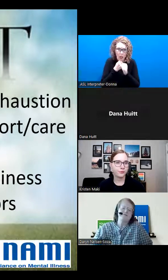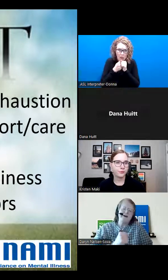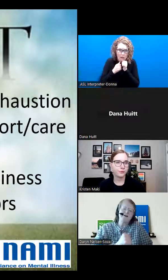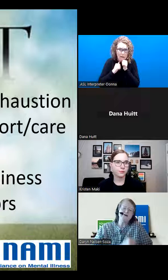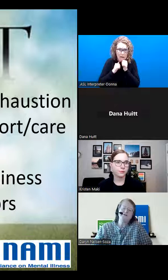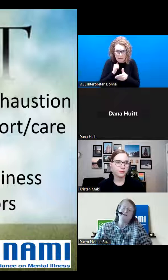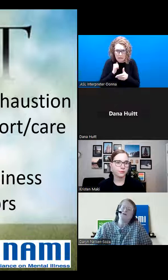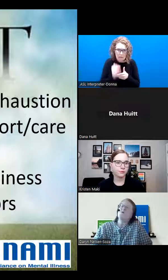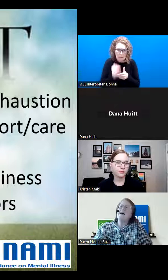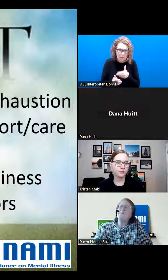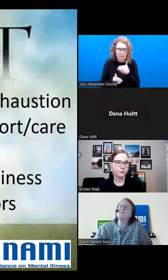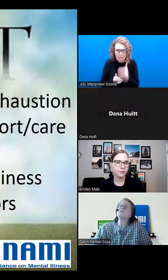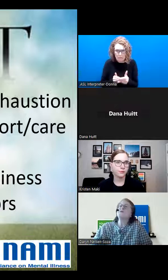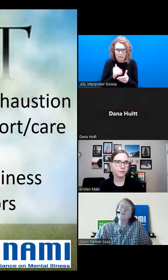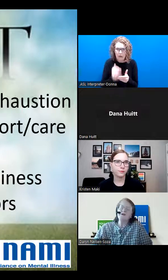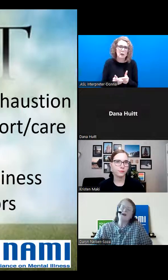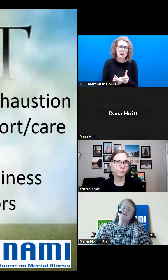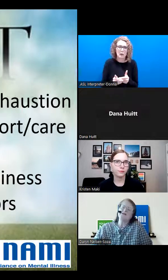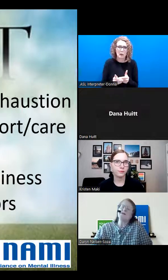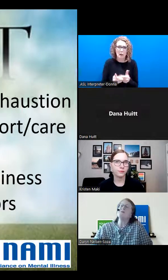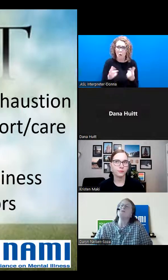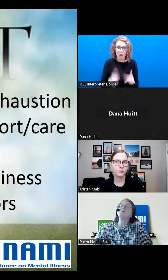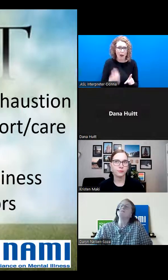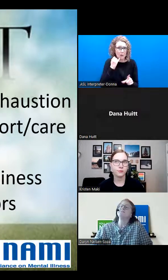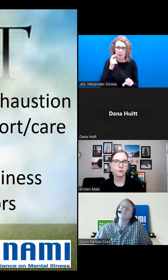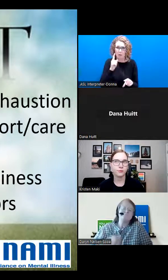in at six months, and the cycle goes on. But that's really